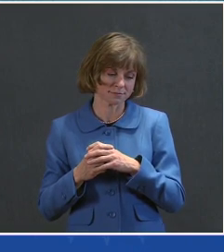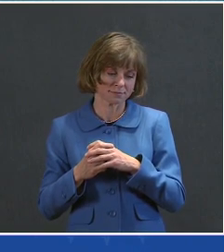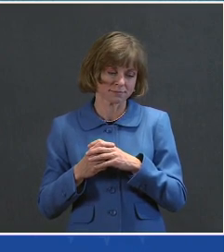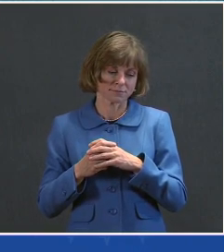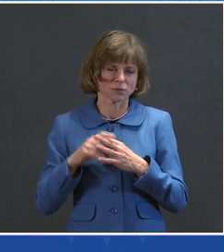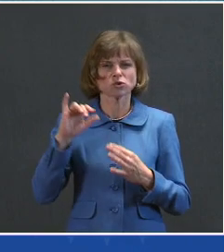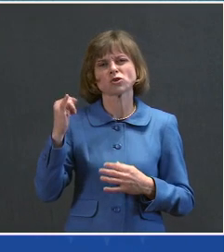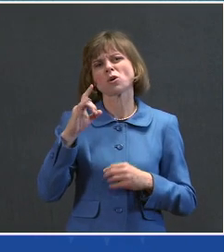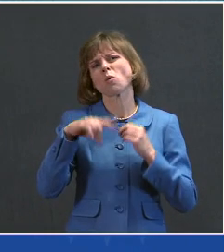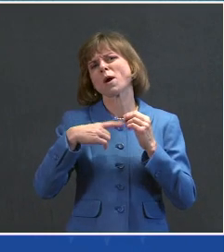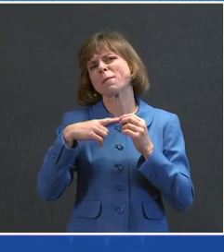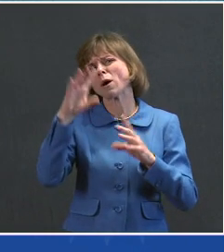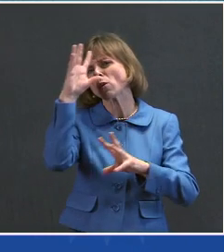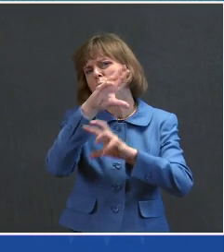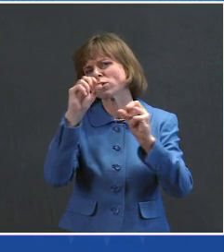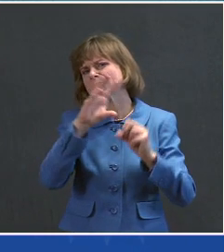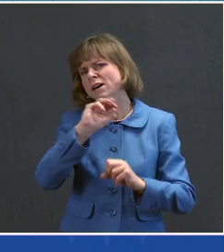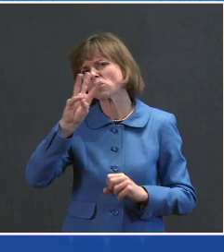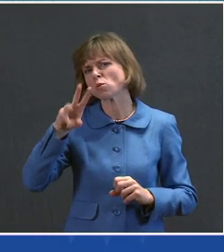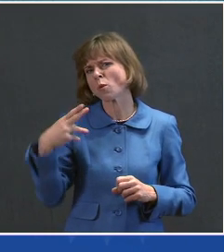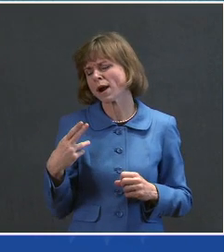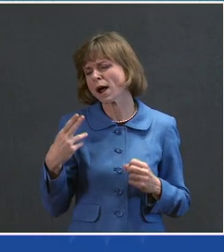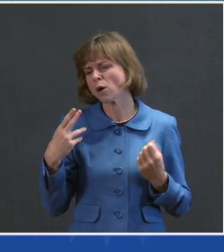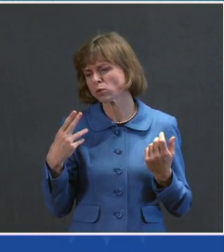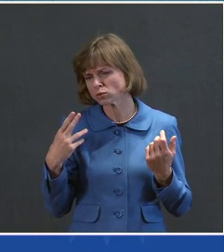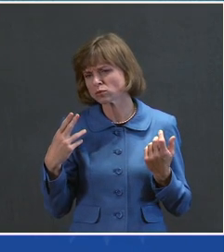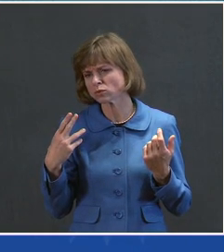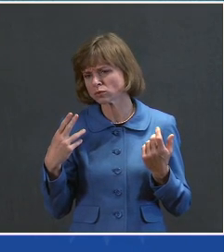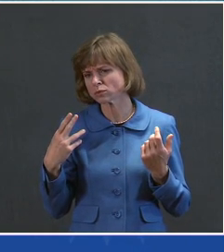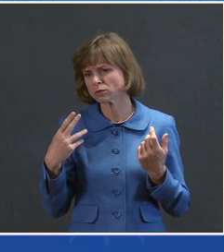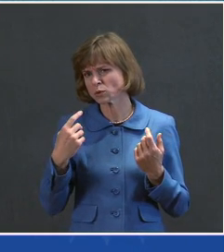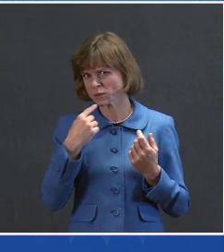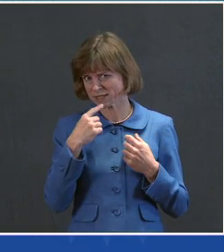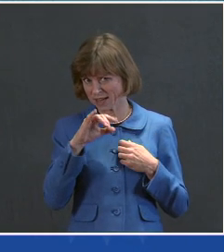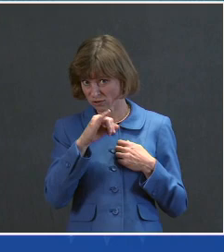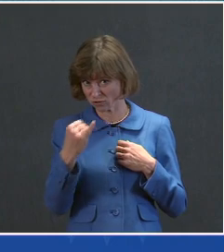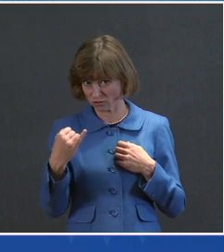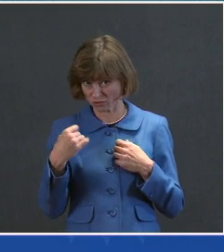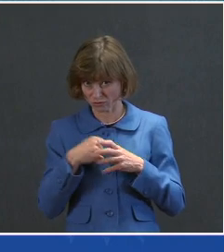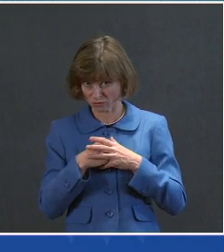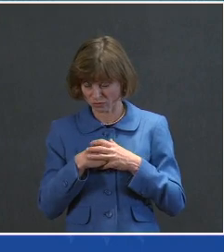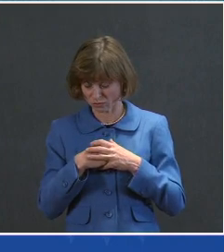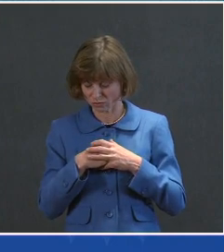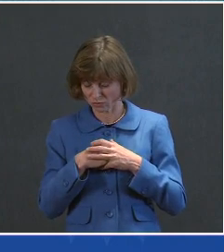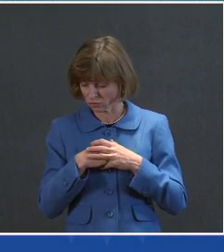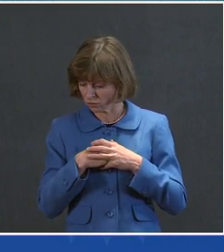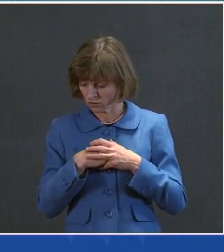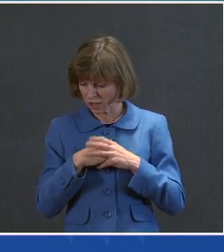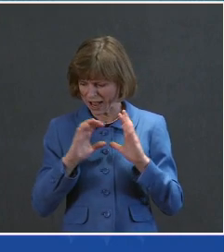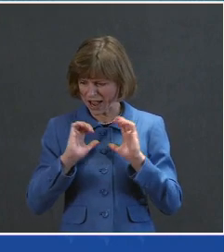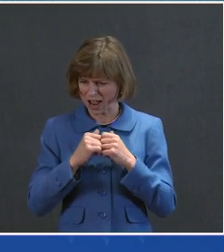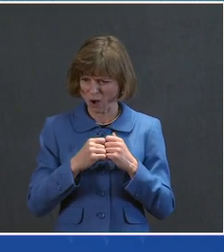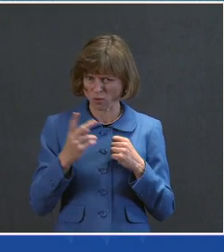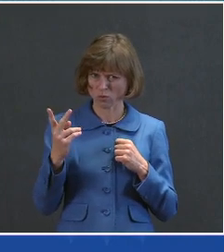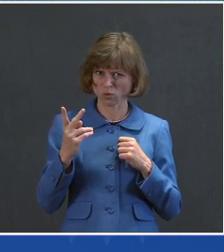have in making this partnership happen? The DPA is the details of it. How did these two companies come together?